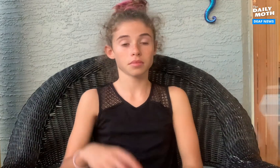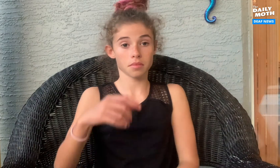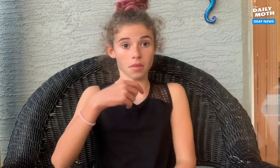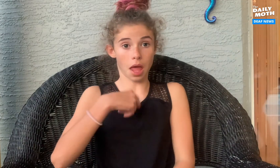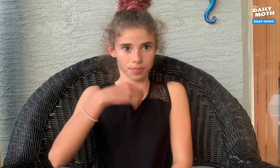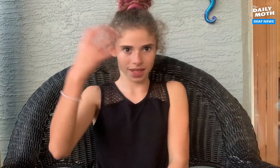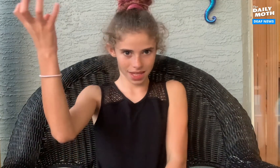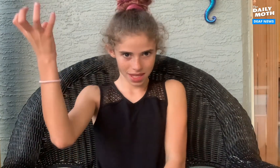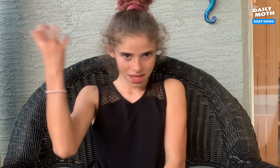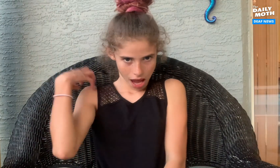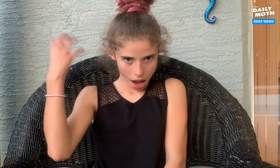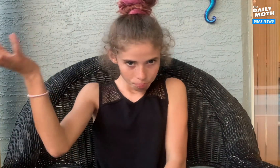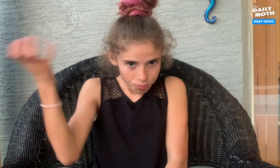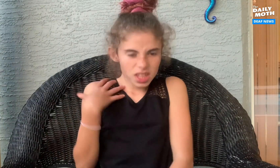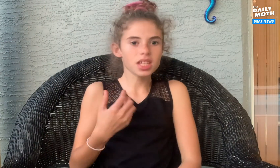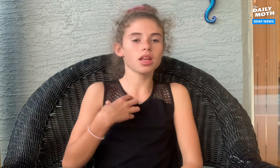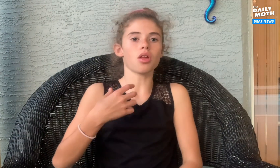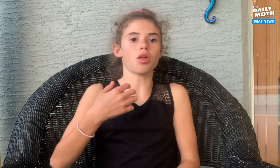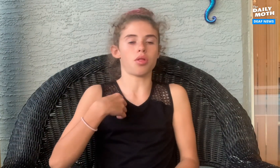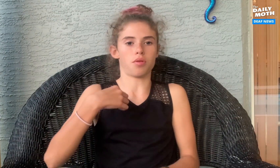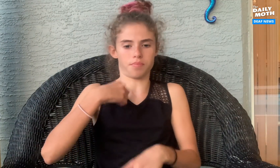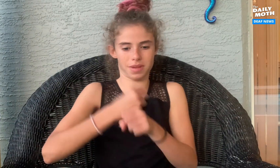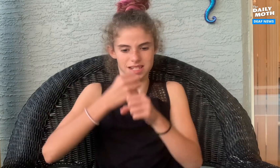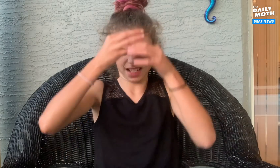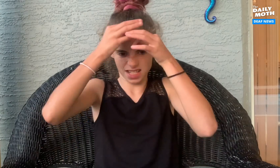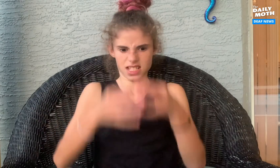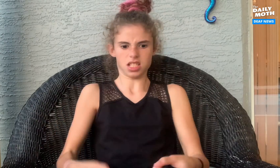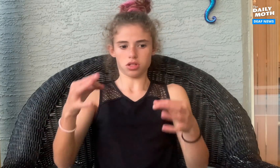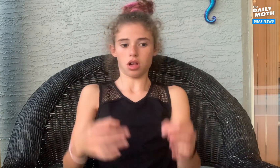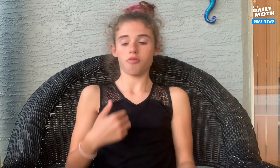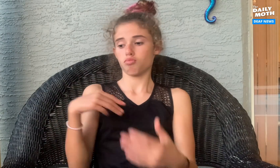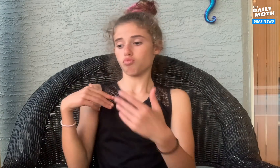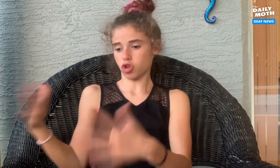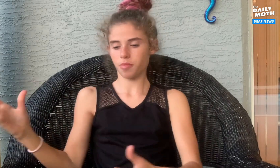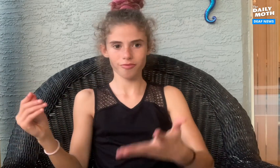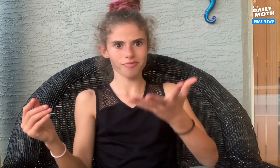Joe Biden said based on polls,